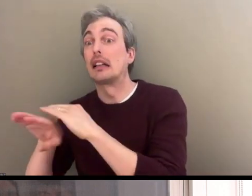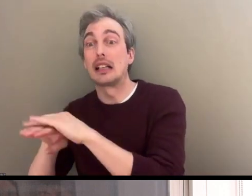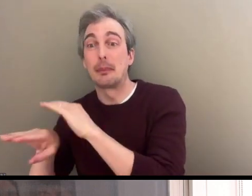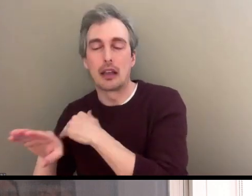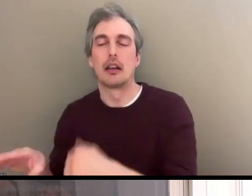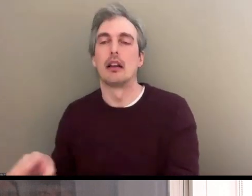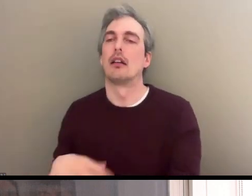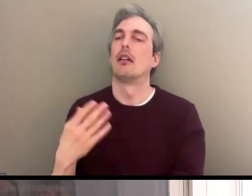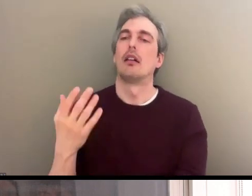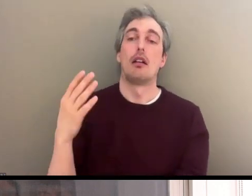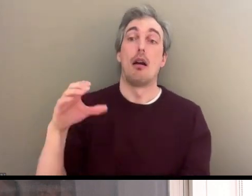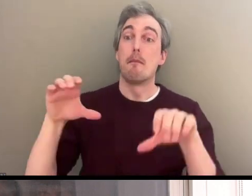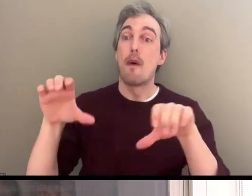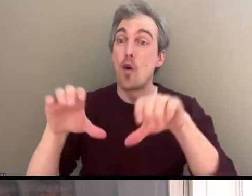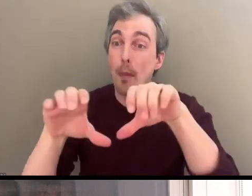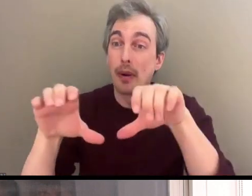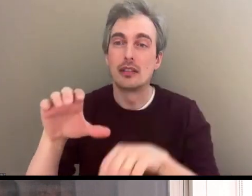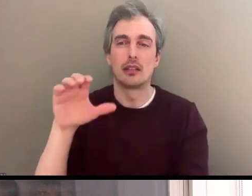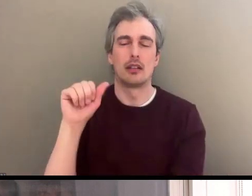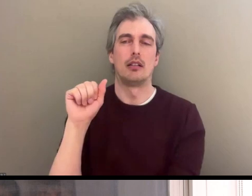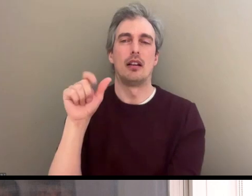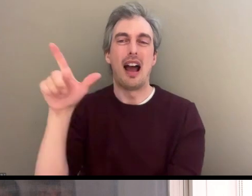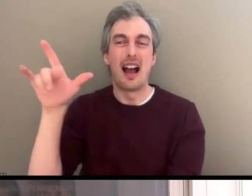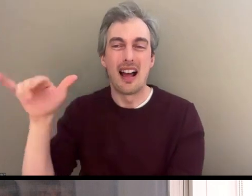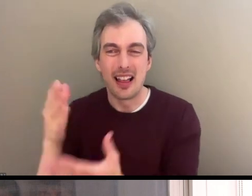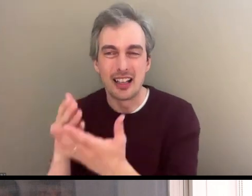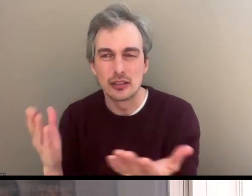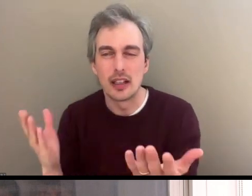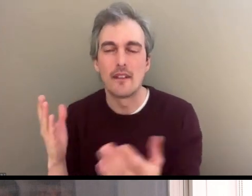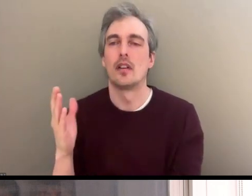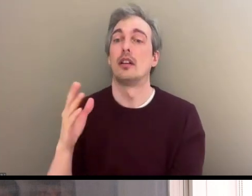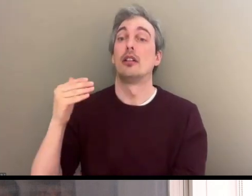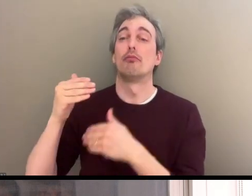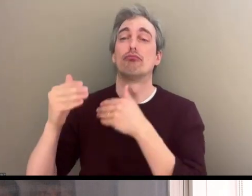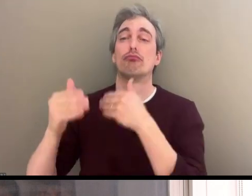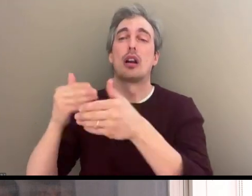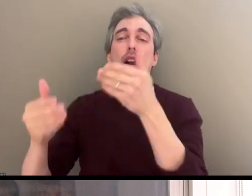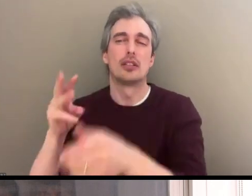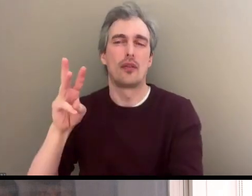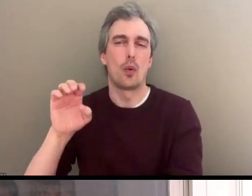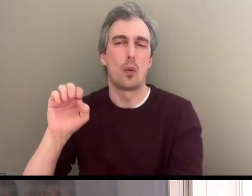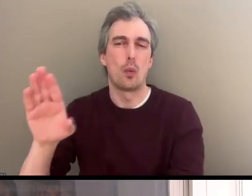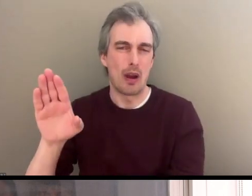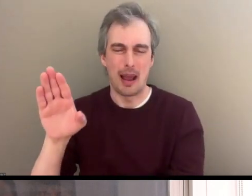and then progressive web app features. You could run Lighthouse within Chrome DevTools.